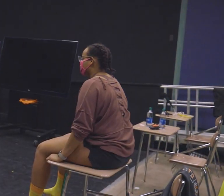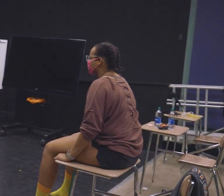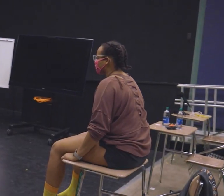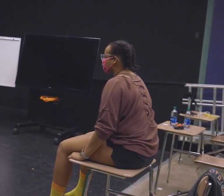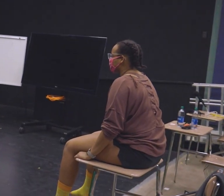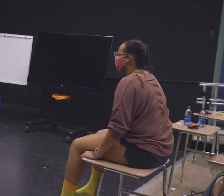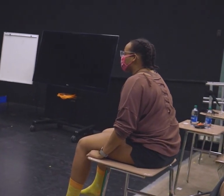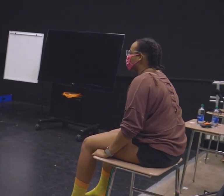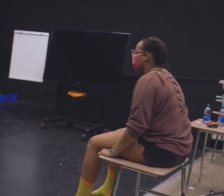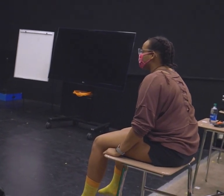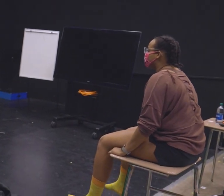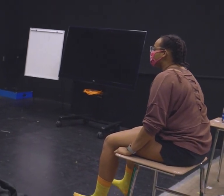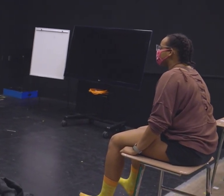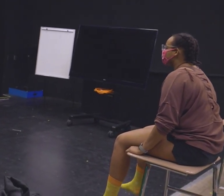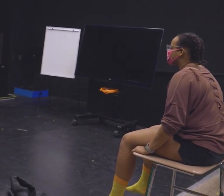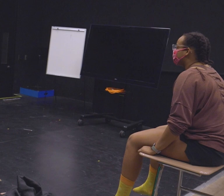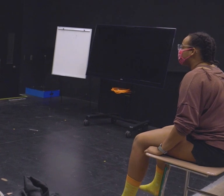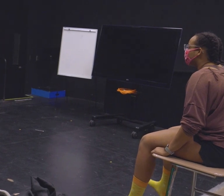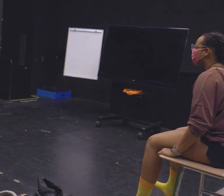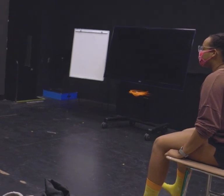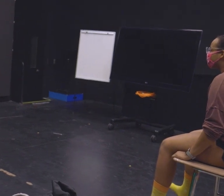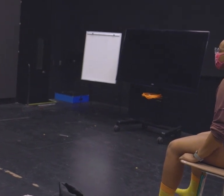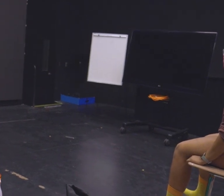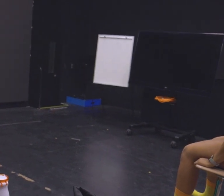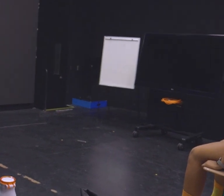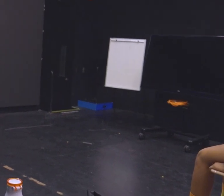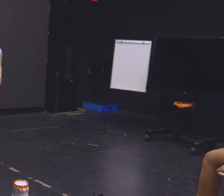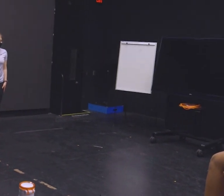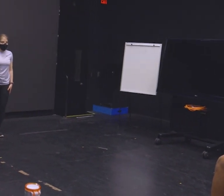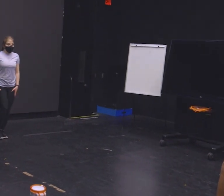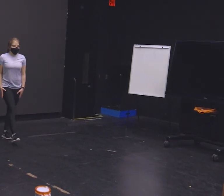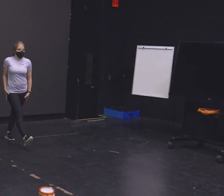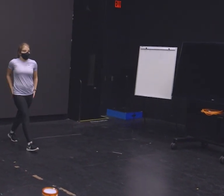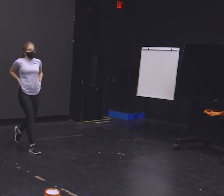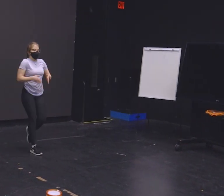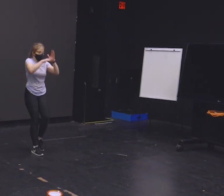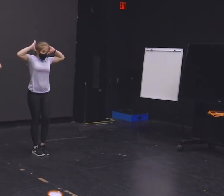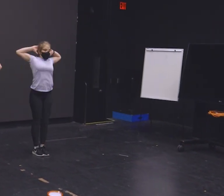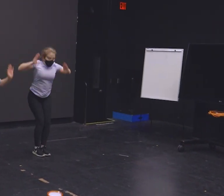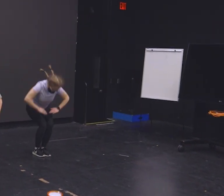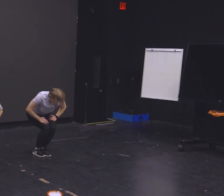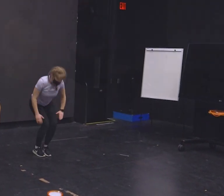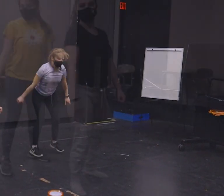So we have to make sure that they'll be able to be seen, because they don't have the whole stage now